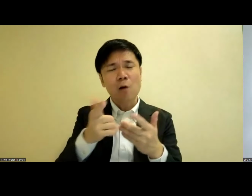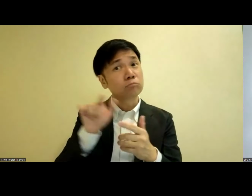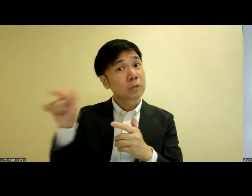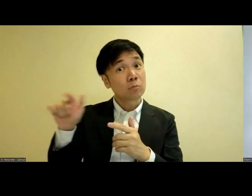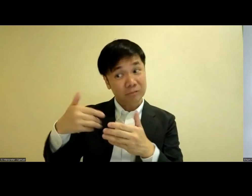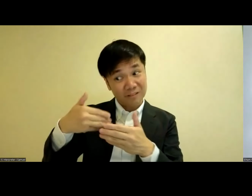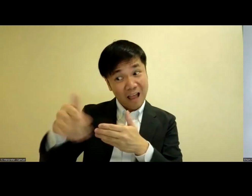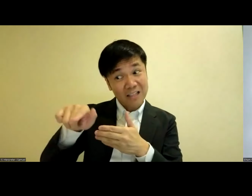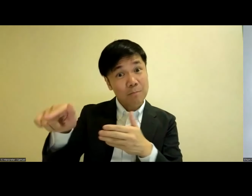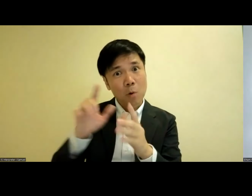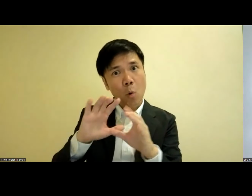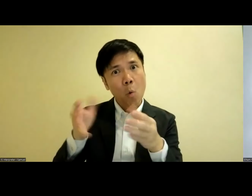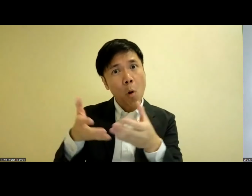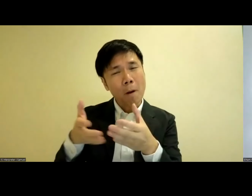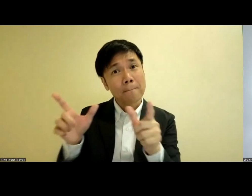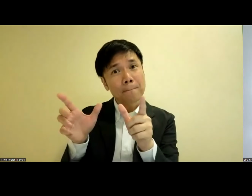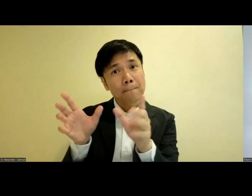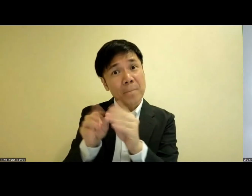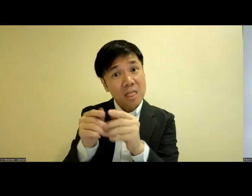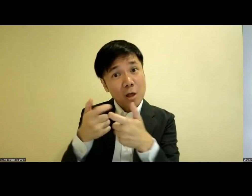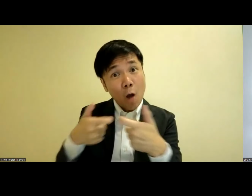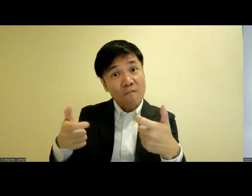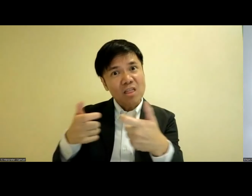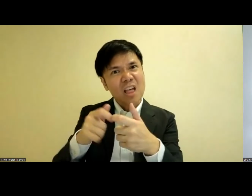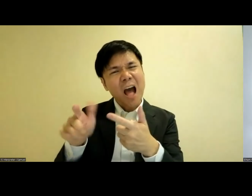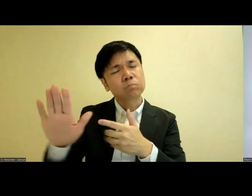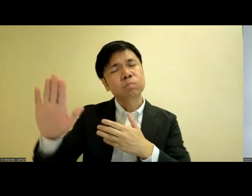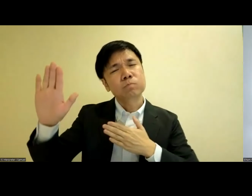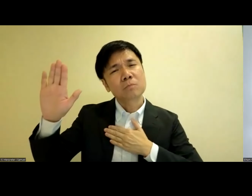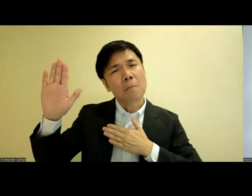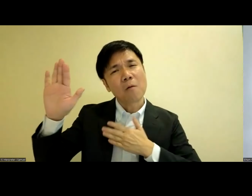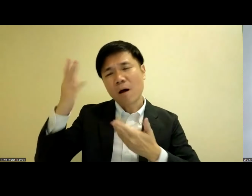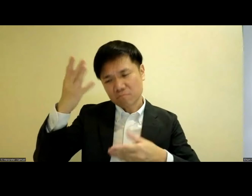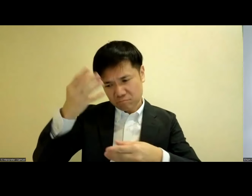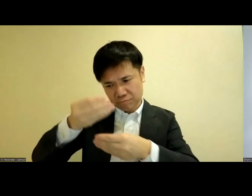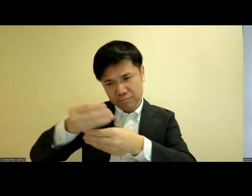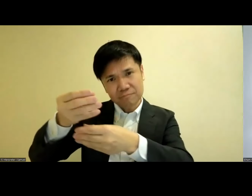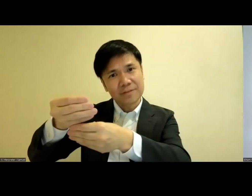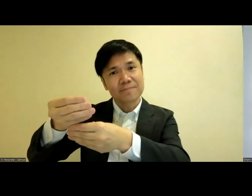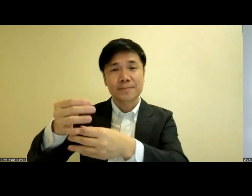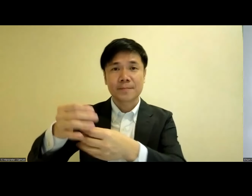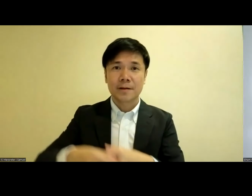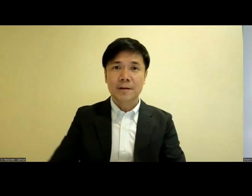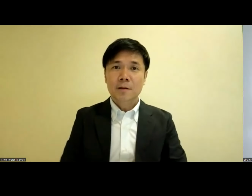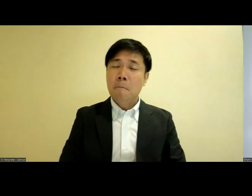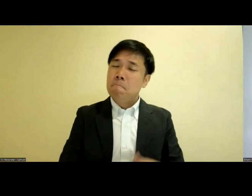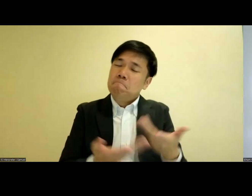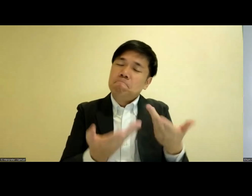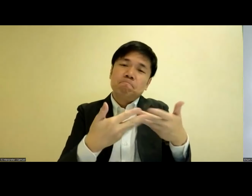Then, of course, we will have a lot of time for questions, comments and updates from your